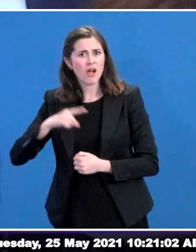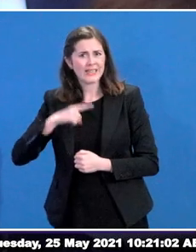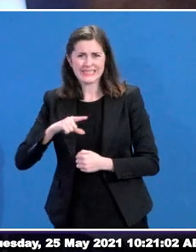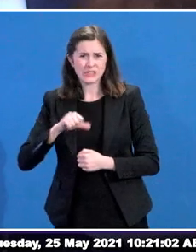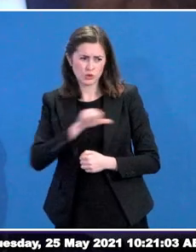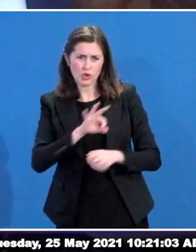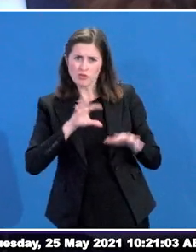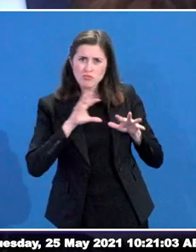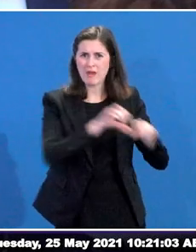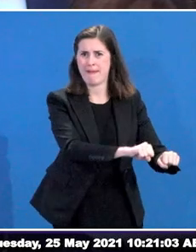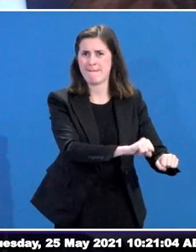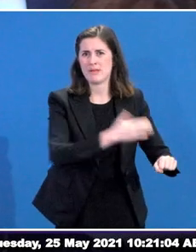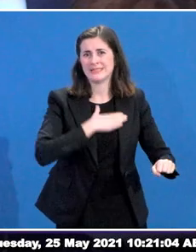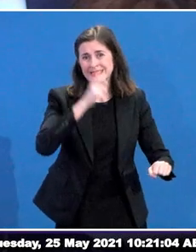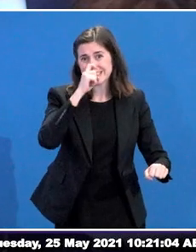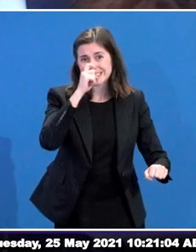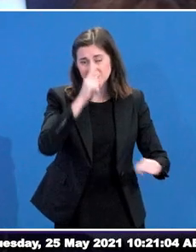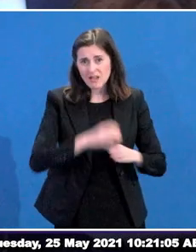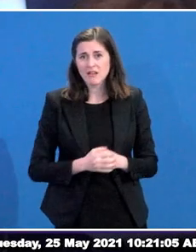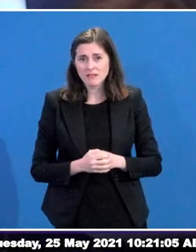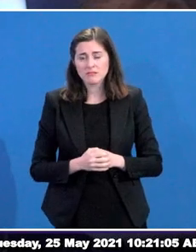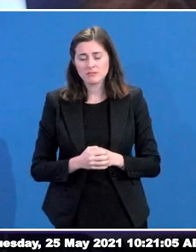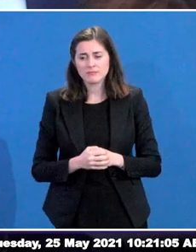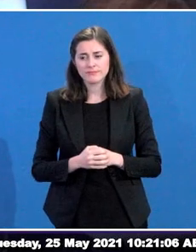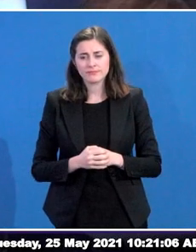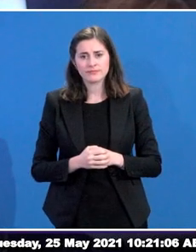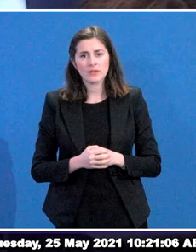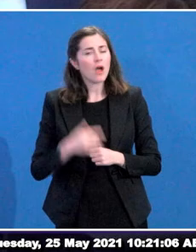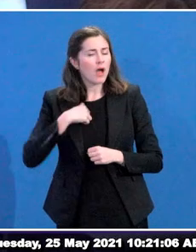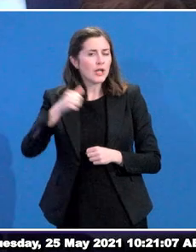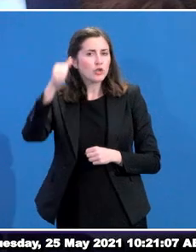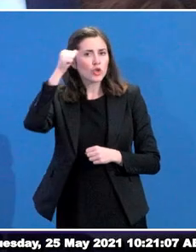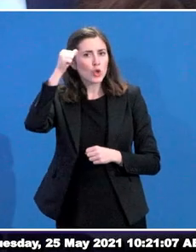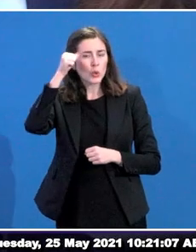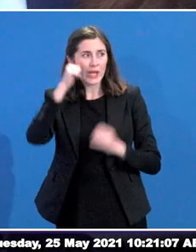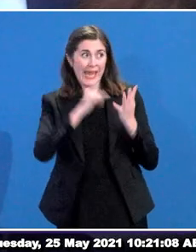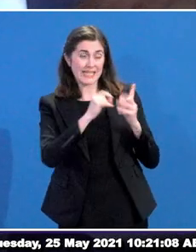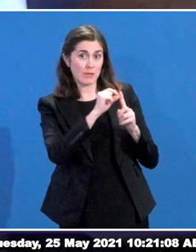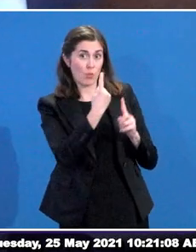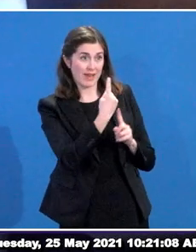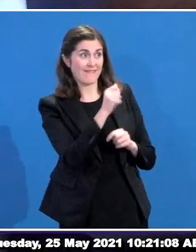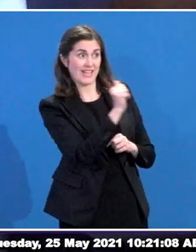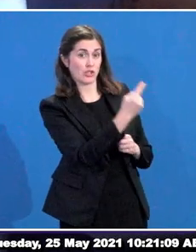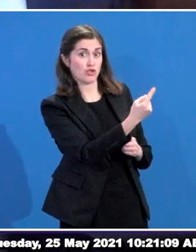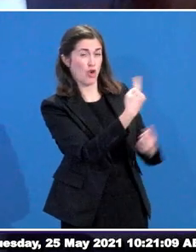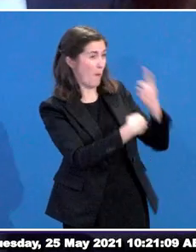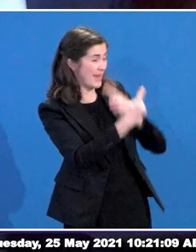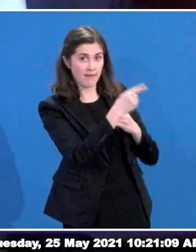it was of concern because I knew, because SP1 had told me explicitly